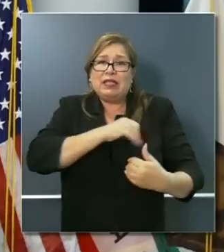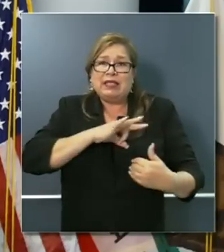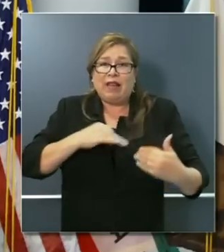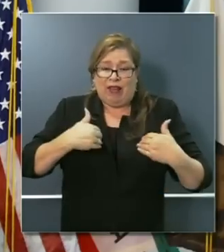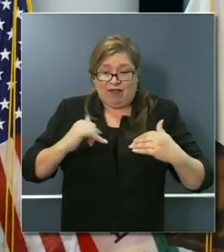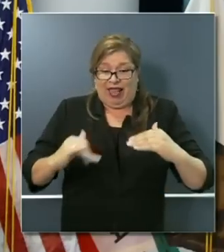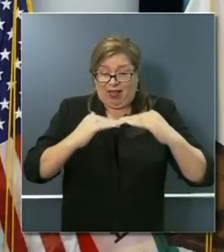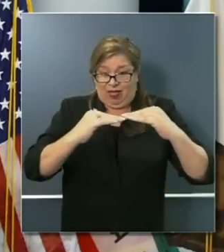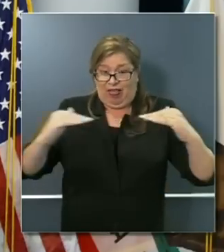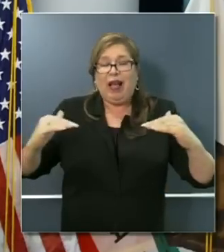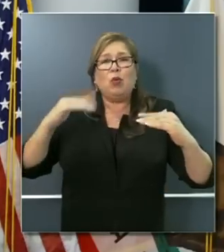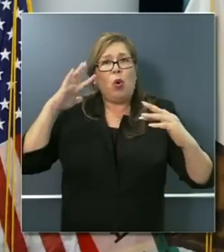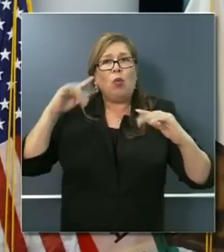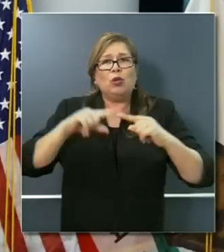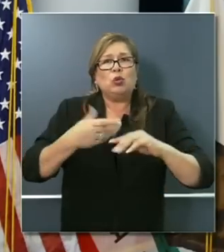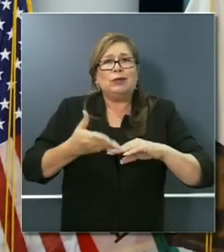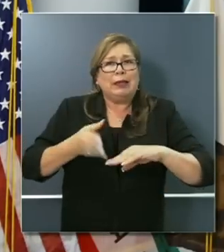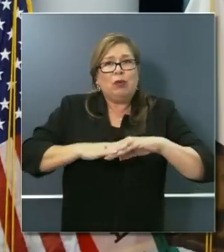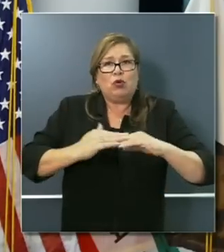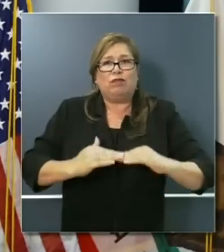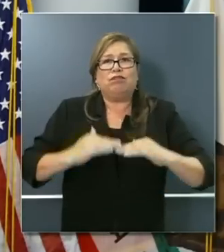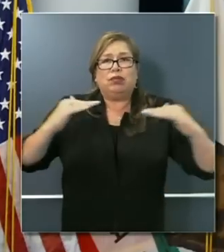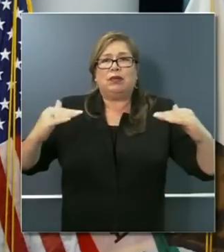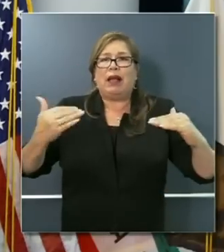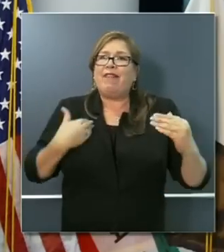NOT JUST MOVE THIS TO THE RIGHT WITH OUR OWN PERSONAL EFFORTS, BUT, POTENTIALLY, WITH THIS